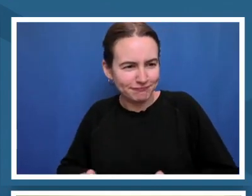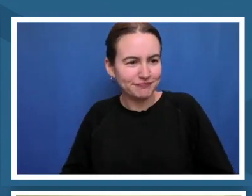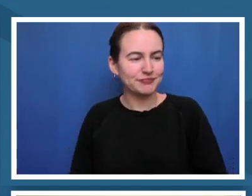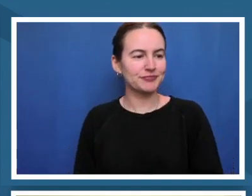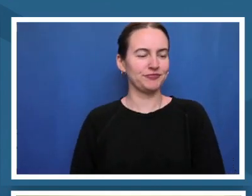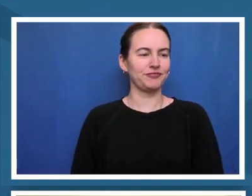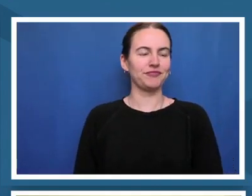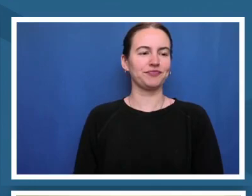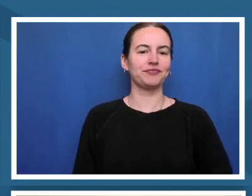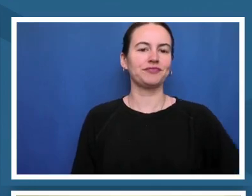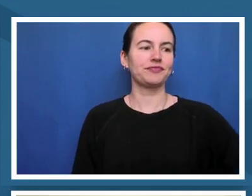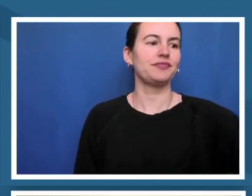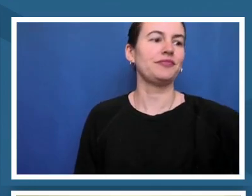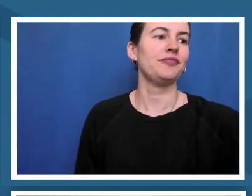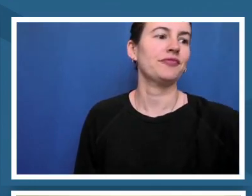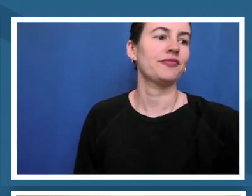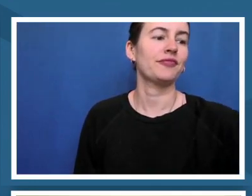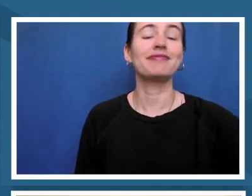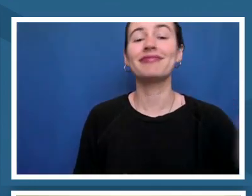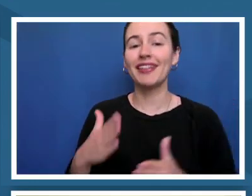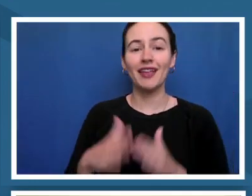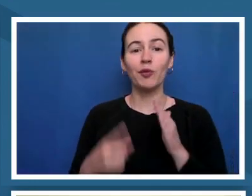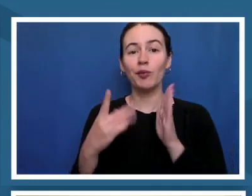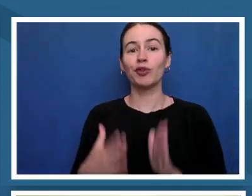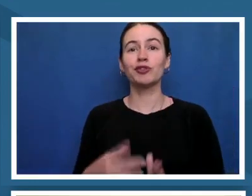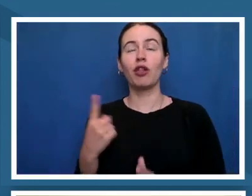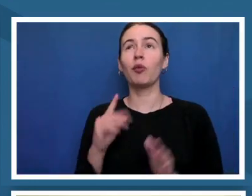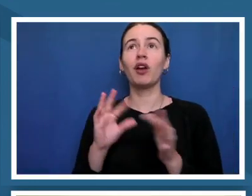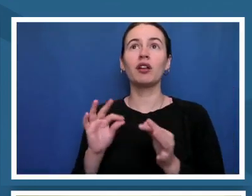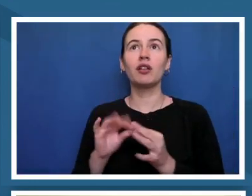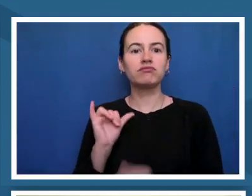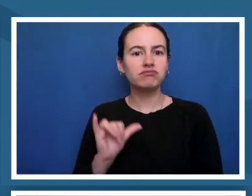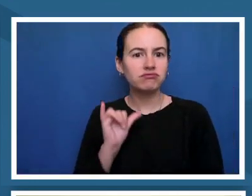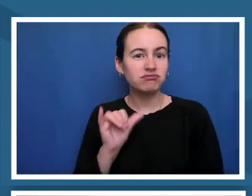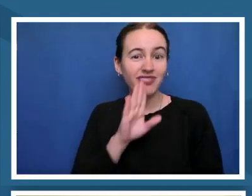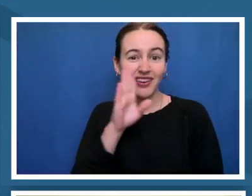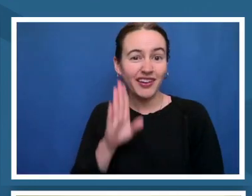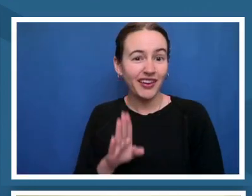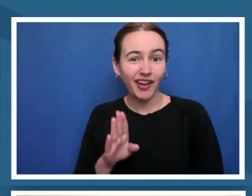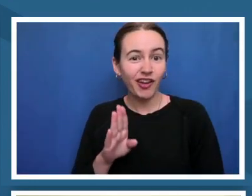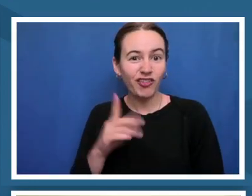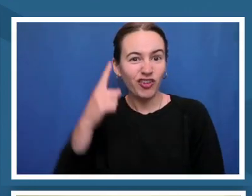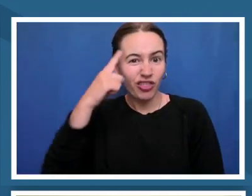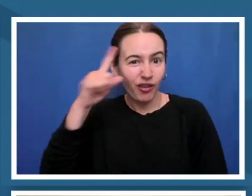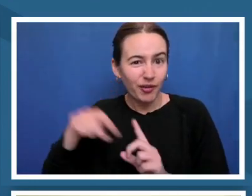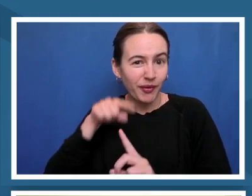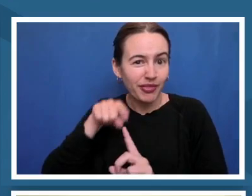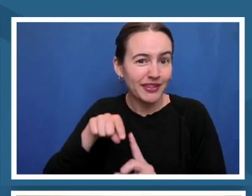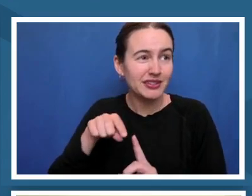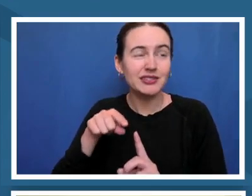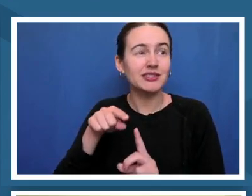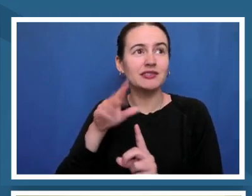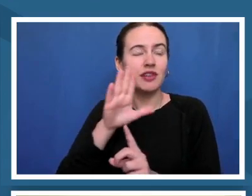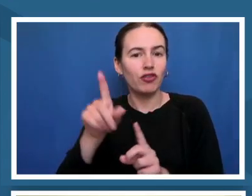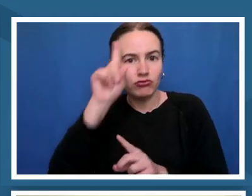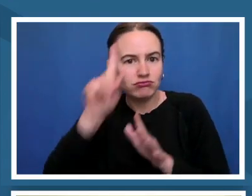says um i just never thought about all this before why don't i know all this stuff so those are the kinds of